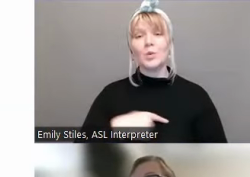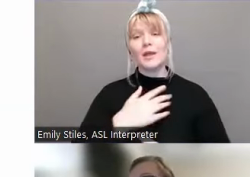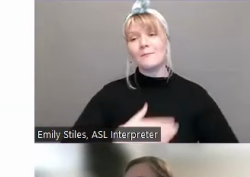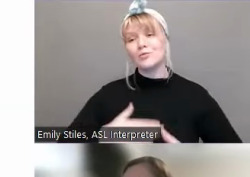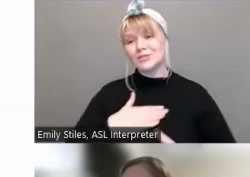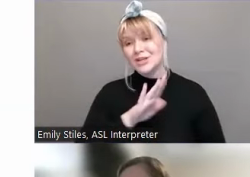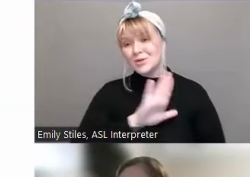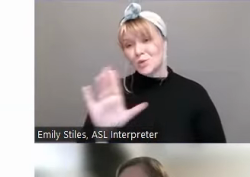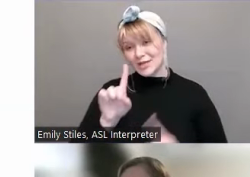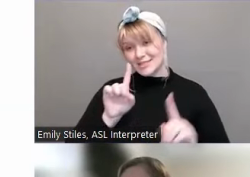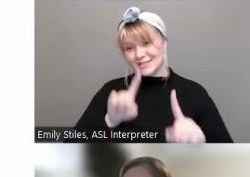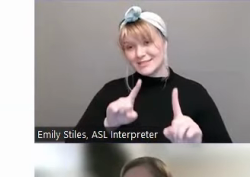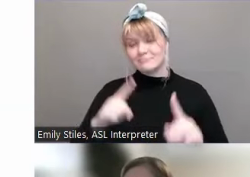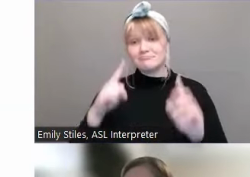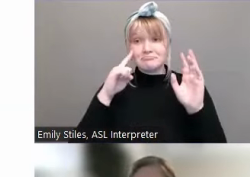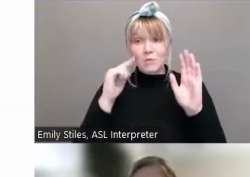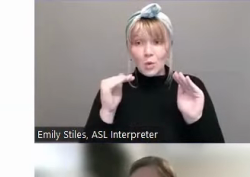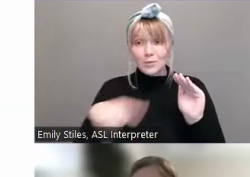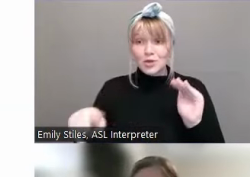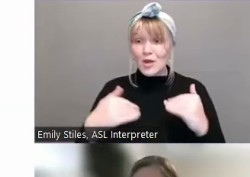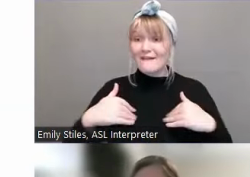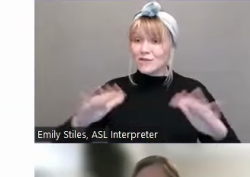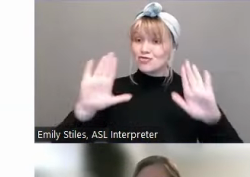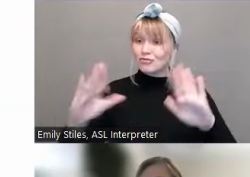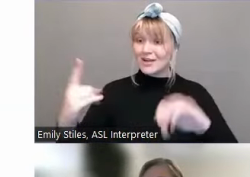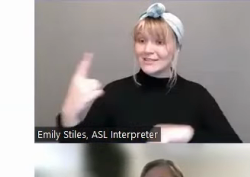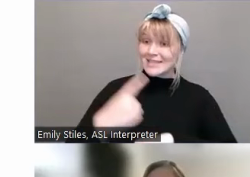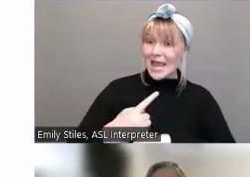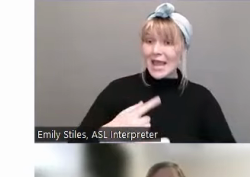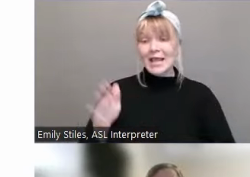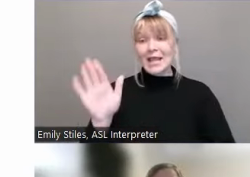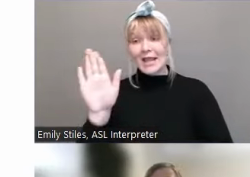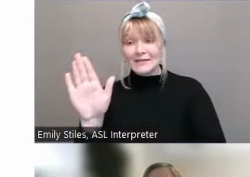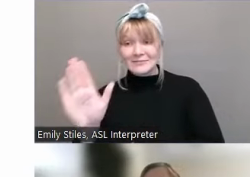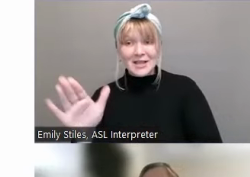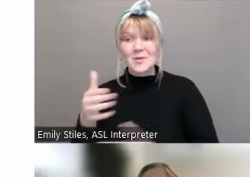We hope you have a great day or evening wherever you are. Thanks again.